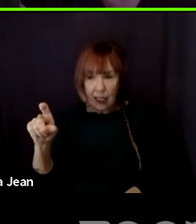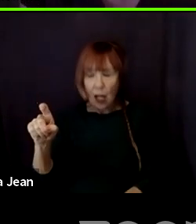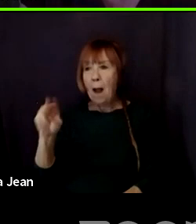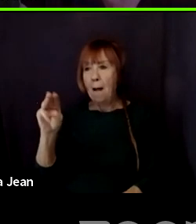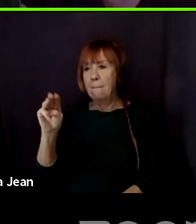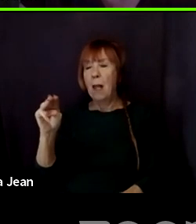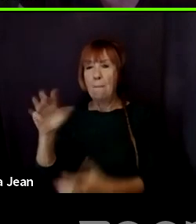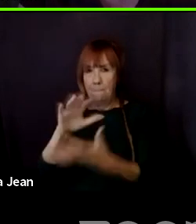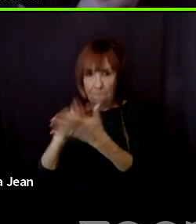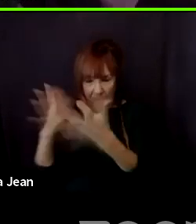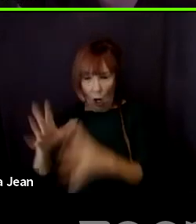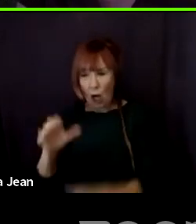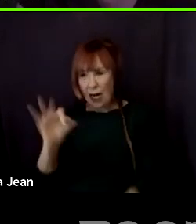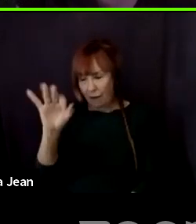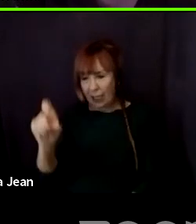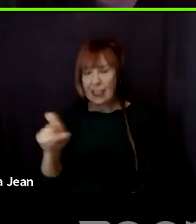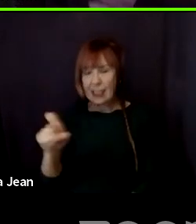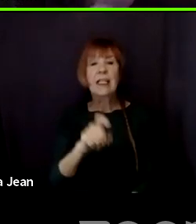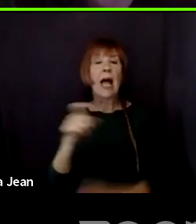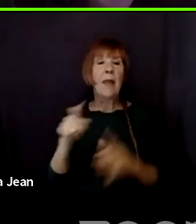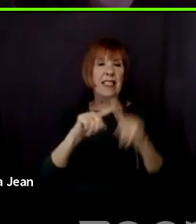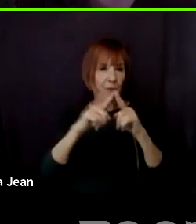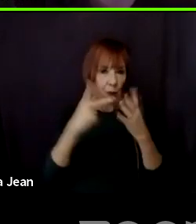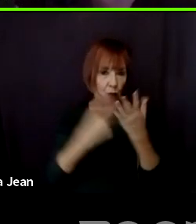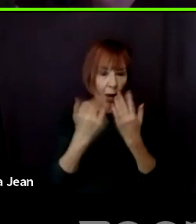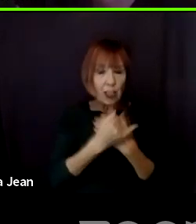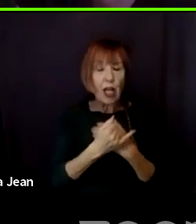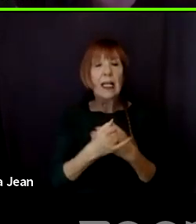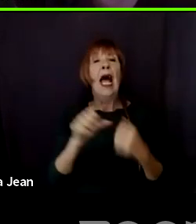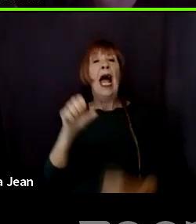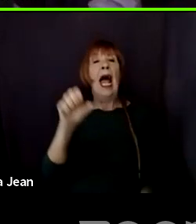and I ended up on Silicon Valley as the Writer's Assistant